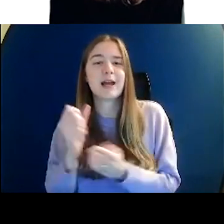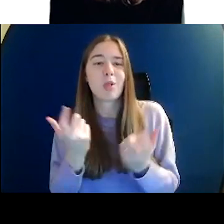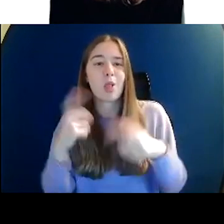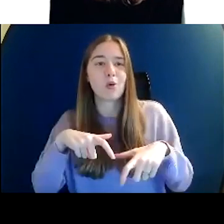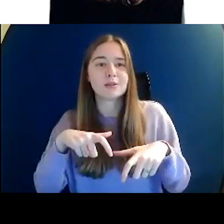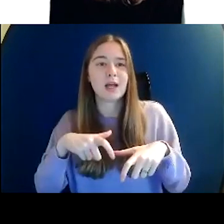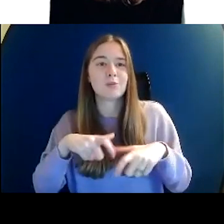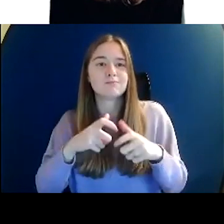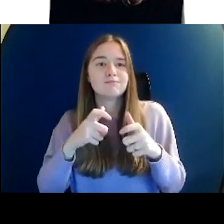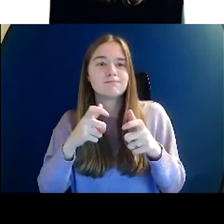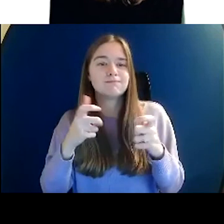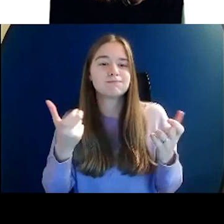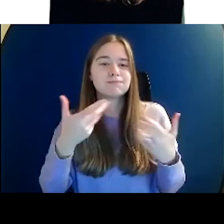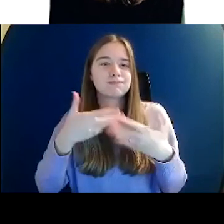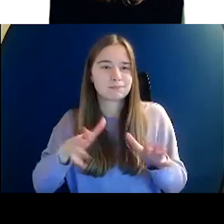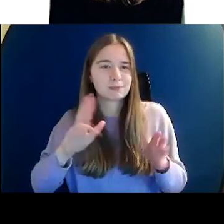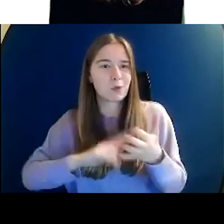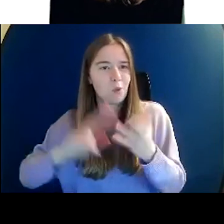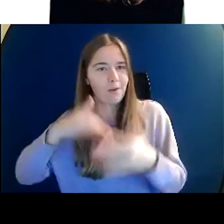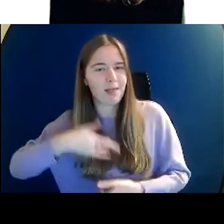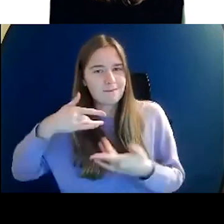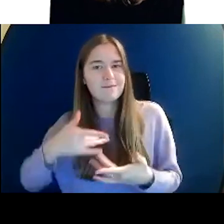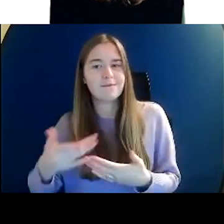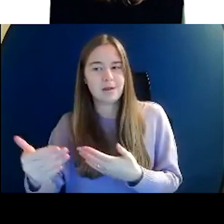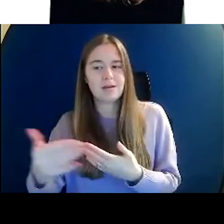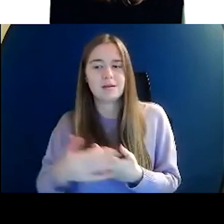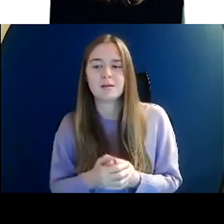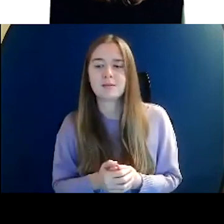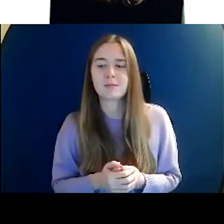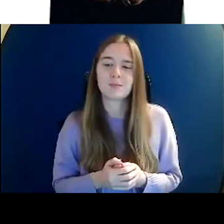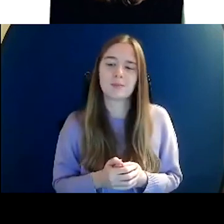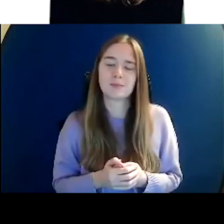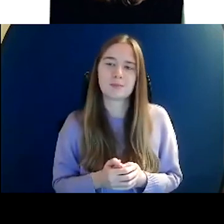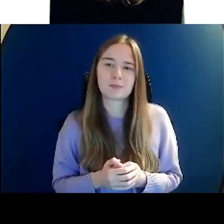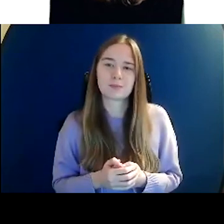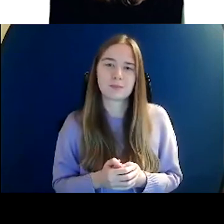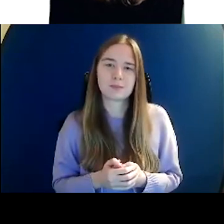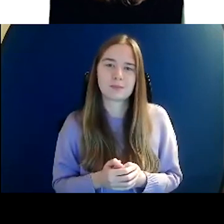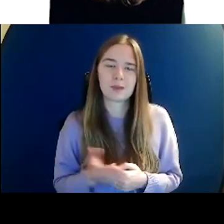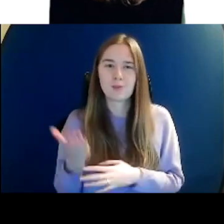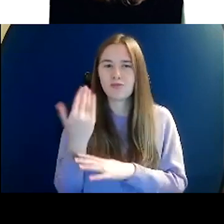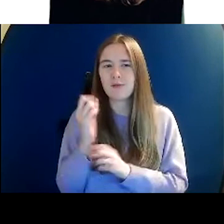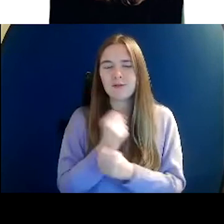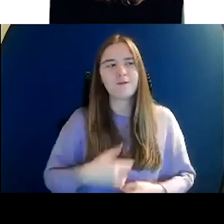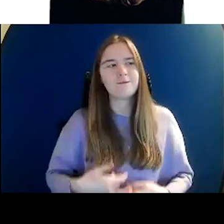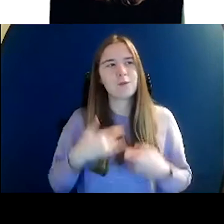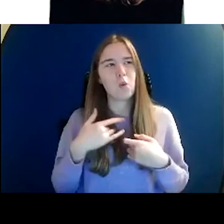that the kind of previously held view that this is too difficult.